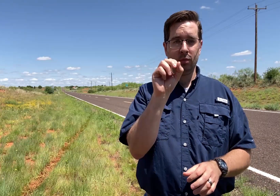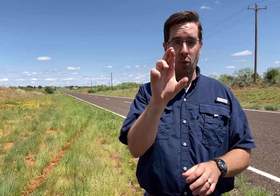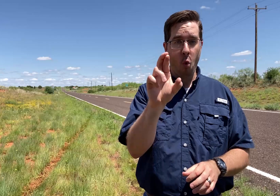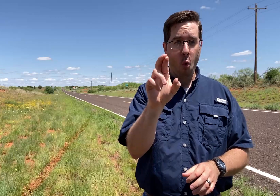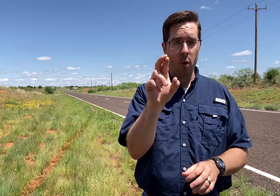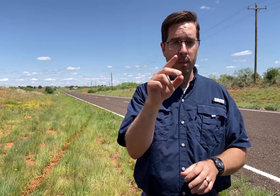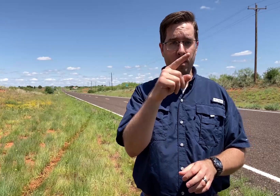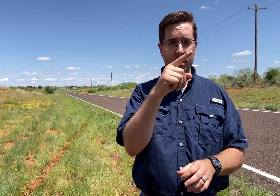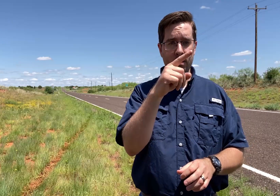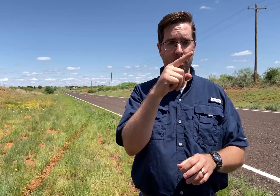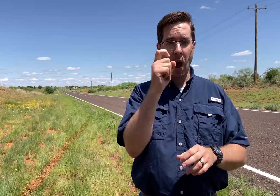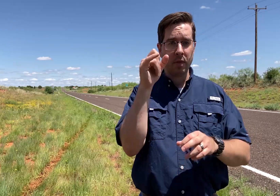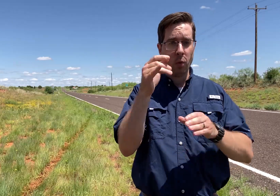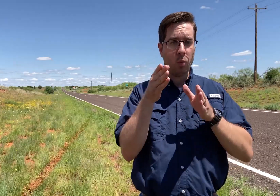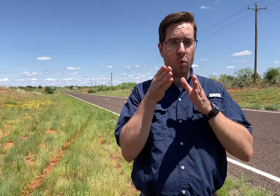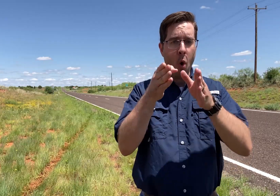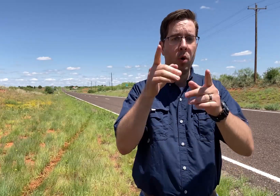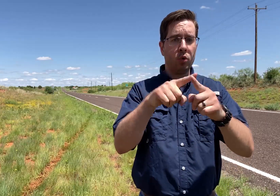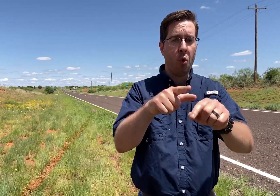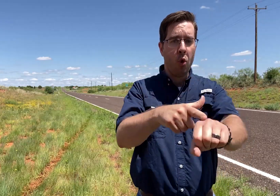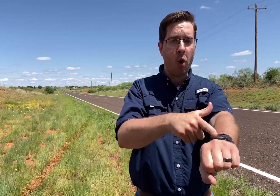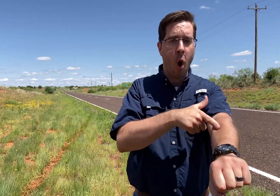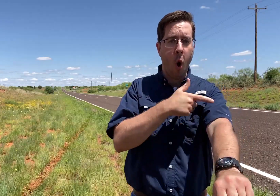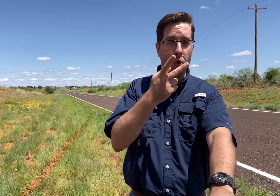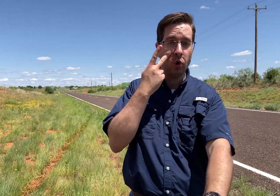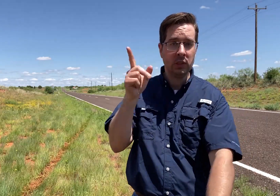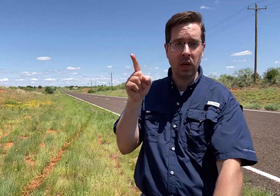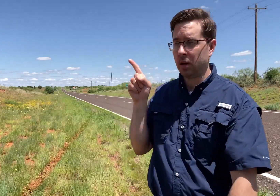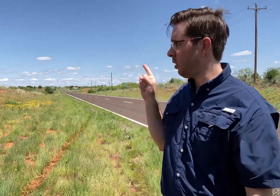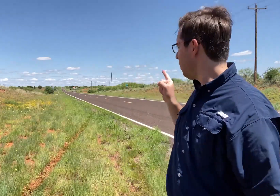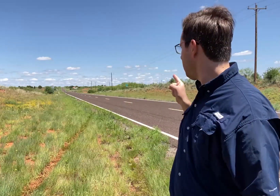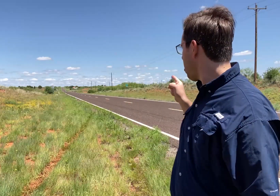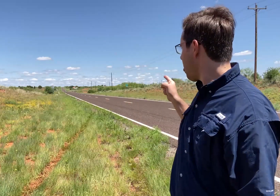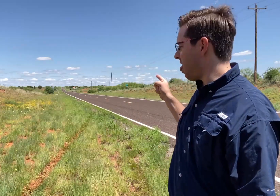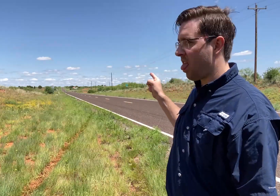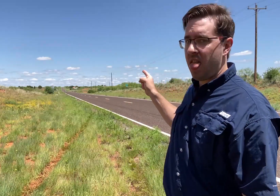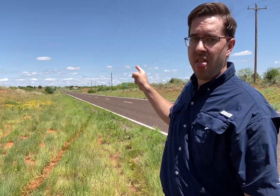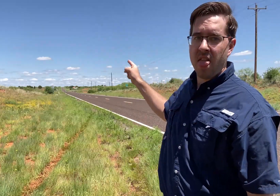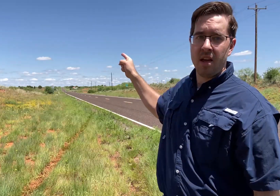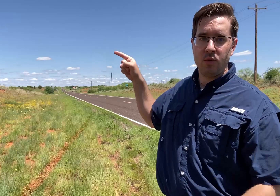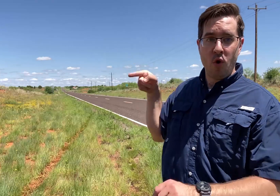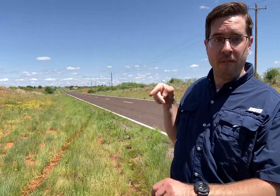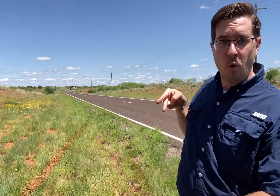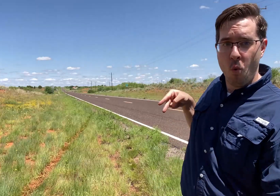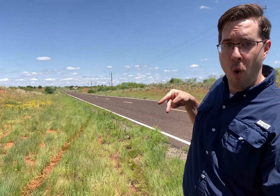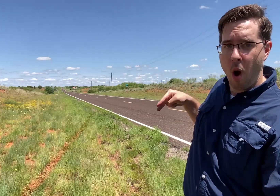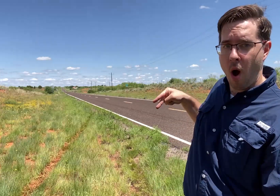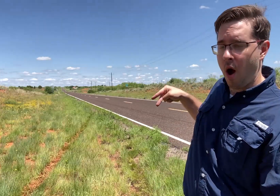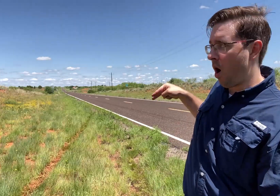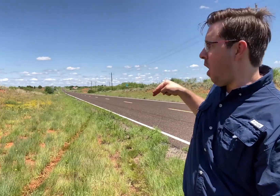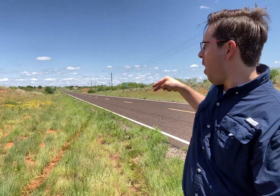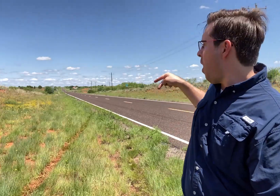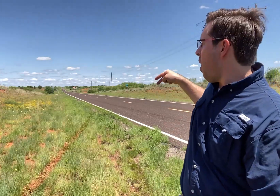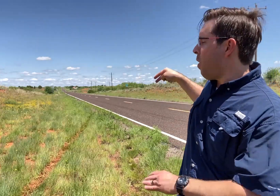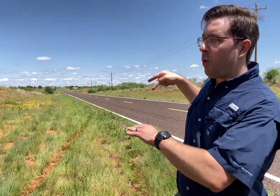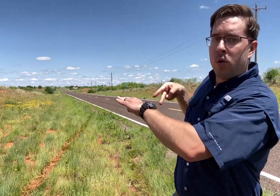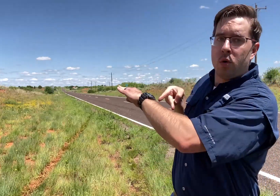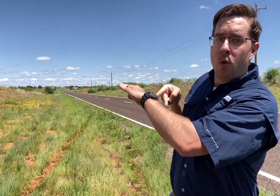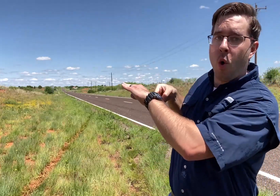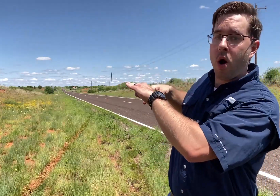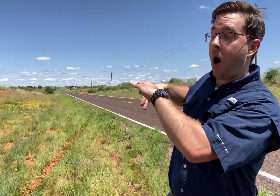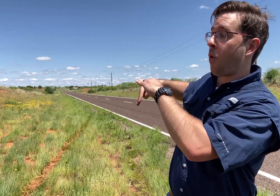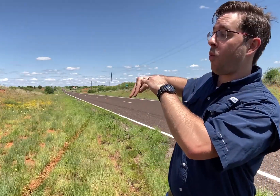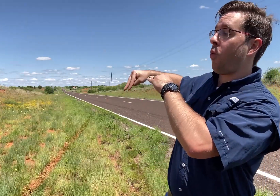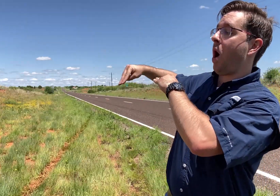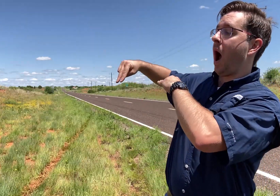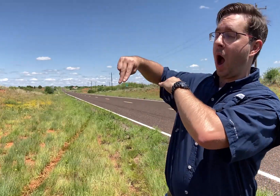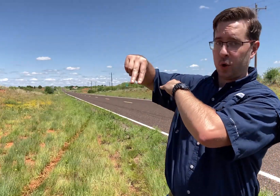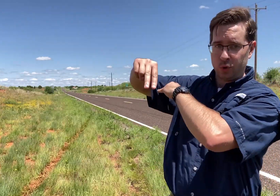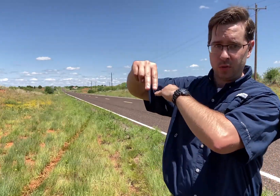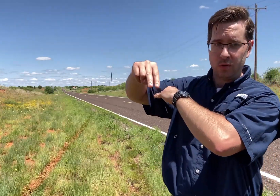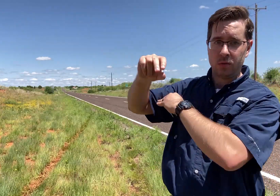Or because the road was too long to walk around it?